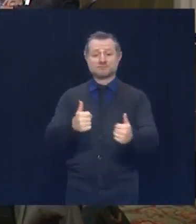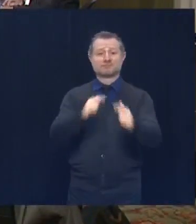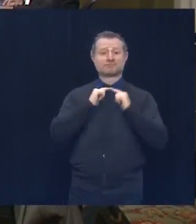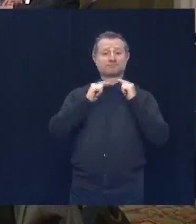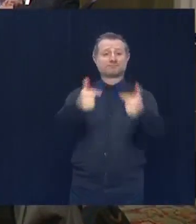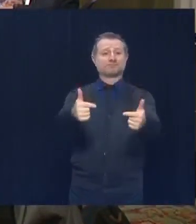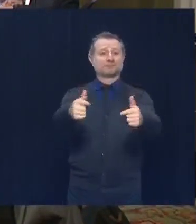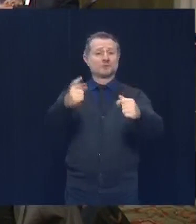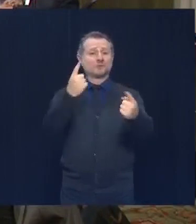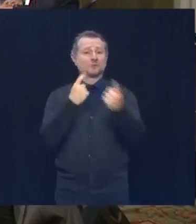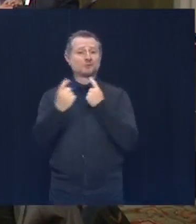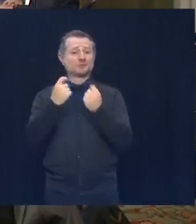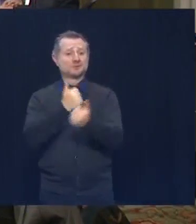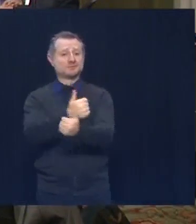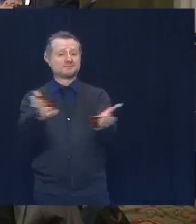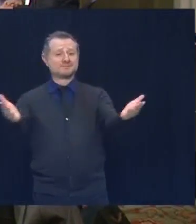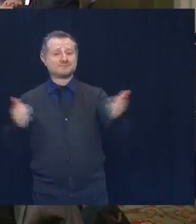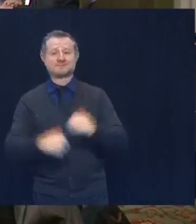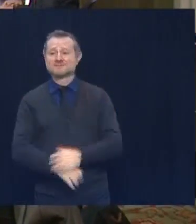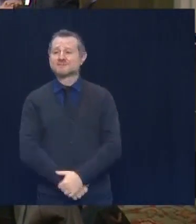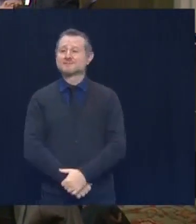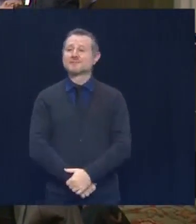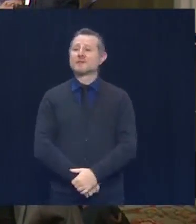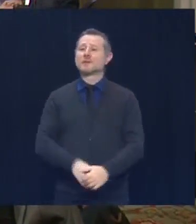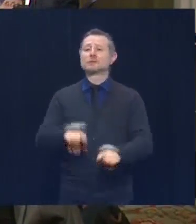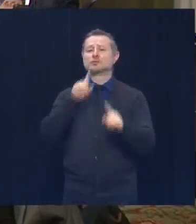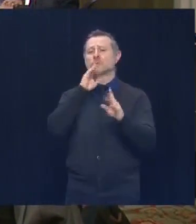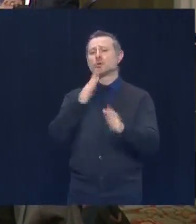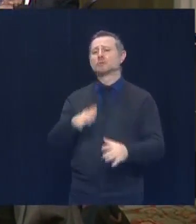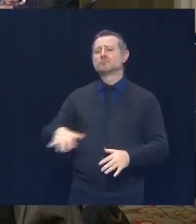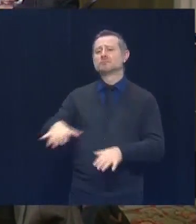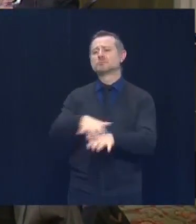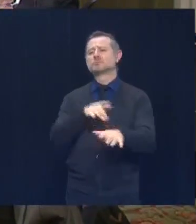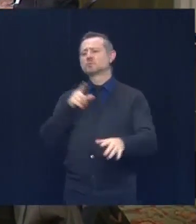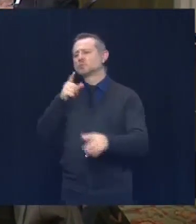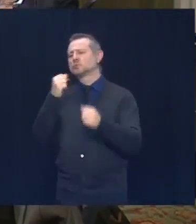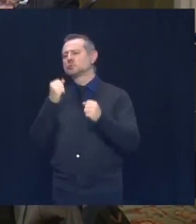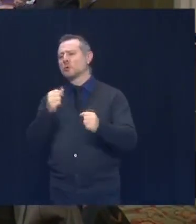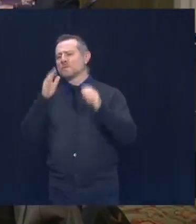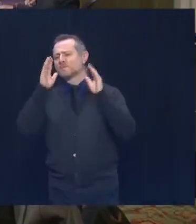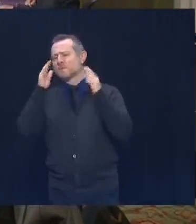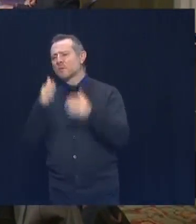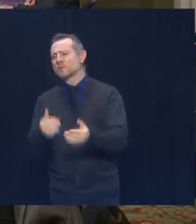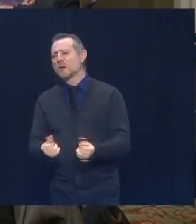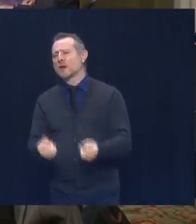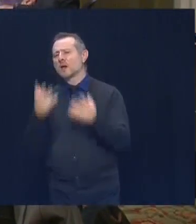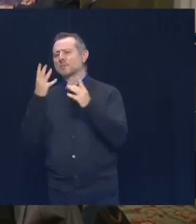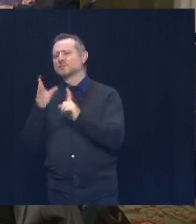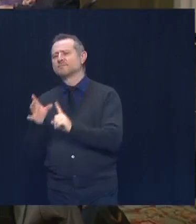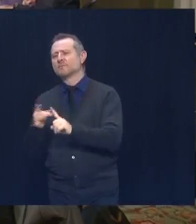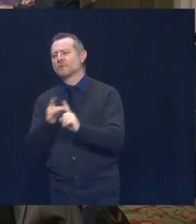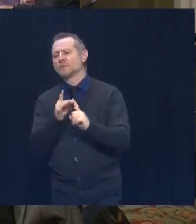WELL DONE. THANK YOU. 2Adñ QUESTIONS?